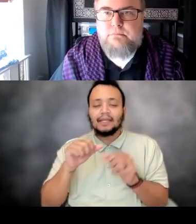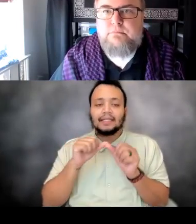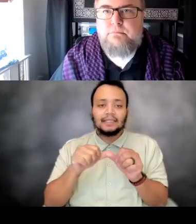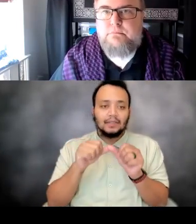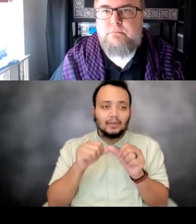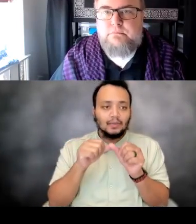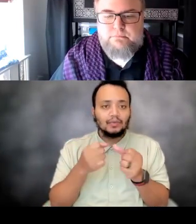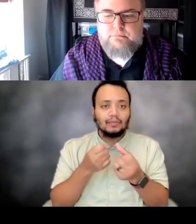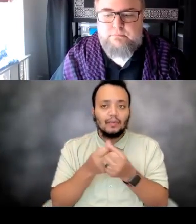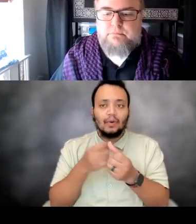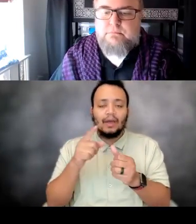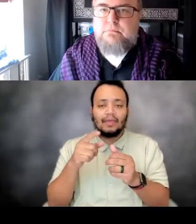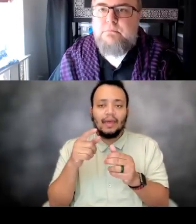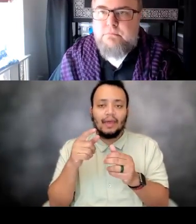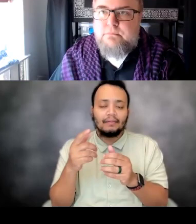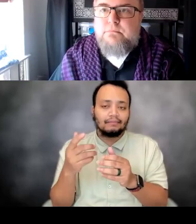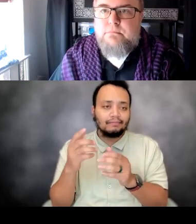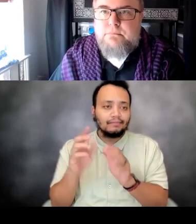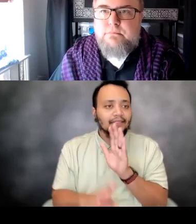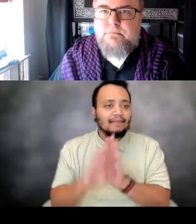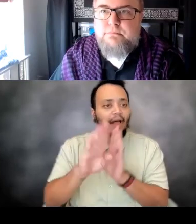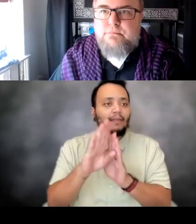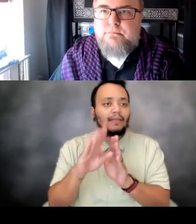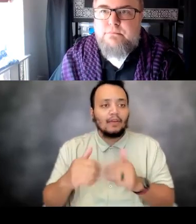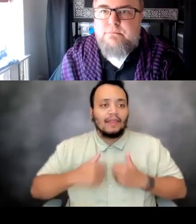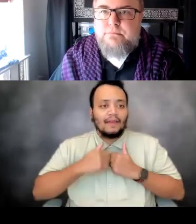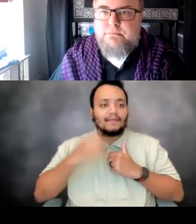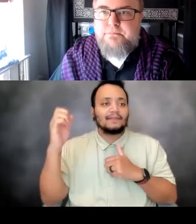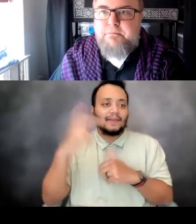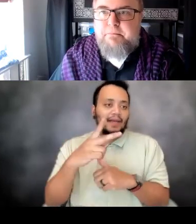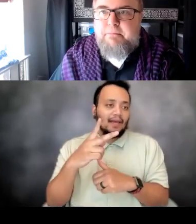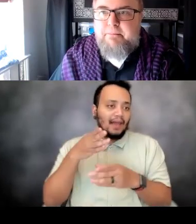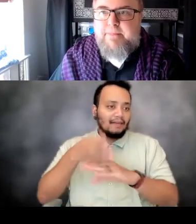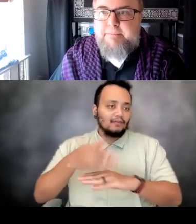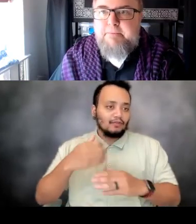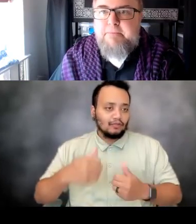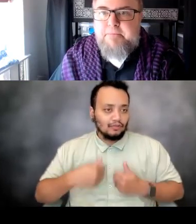And so super excited to be here. I wanted to say, you know, thank you so much